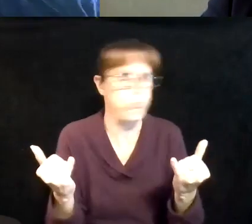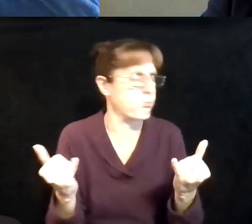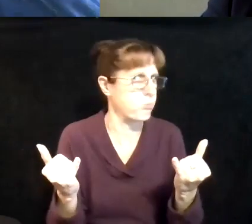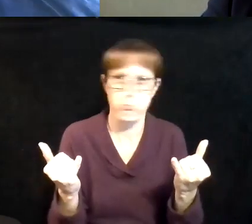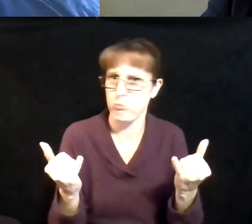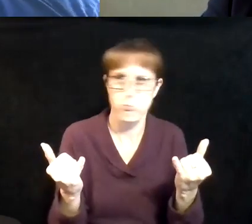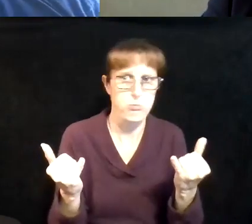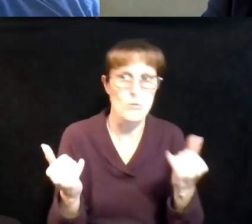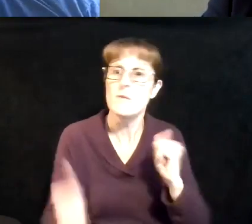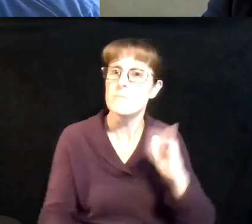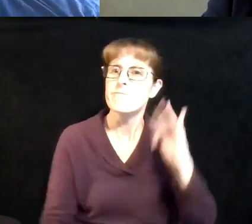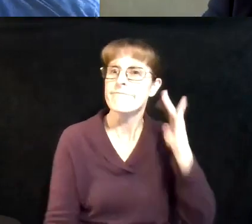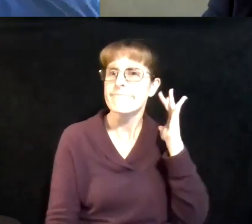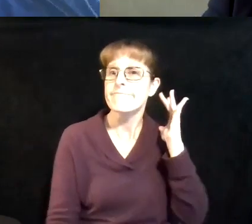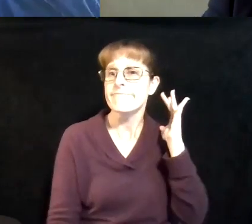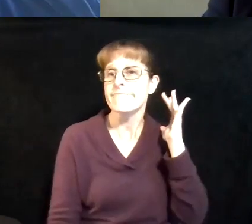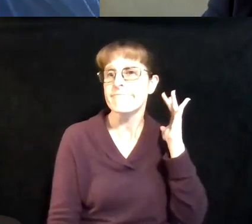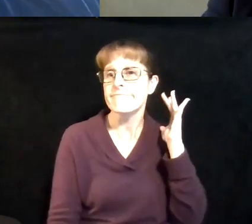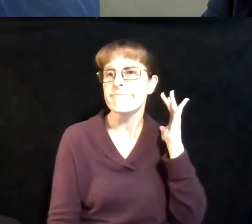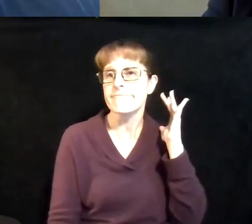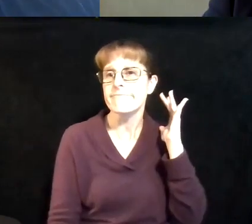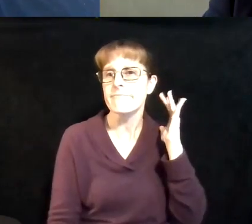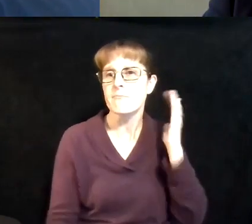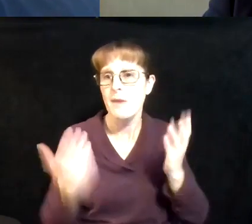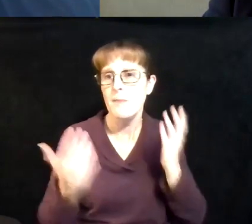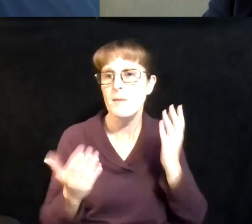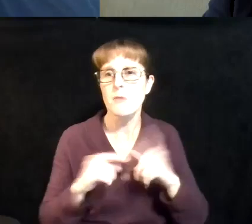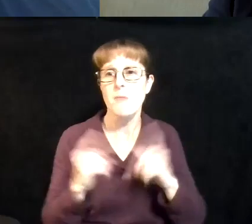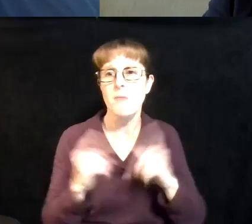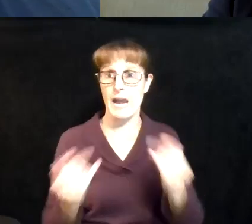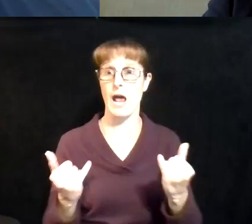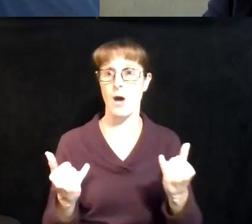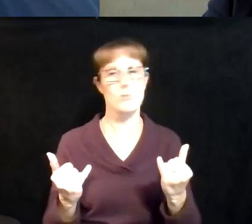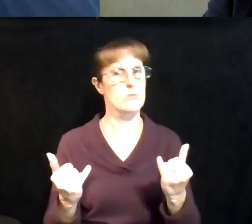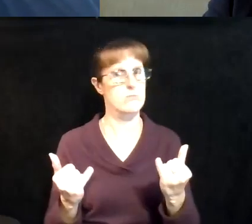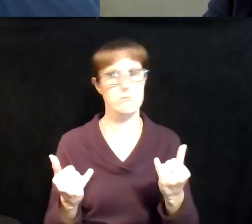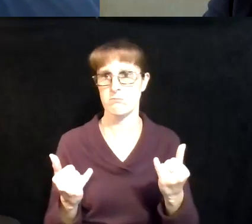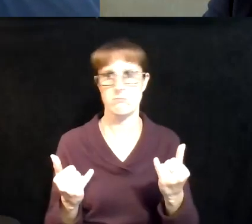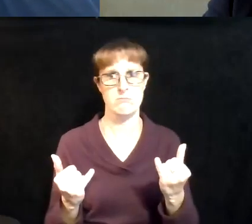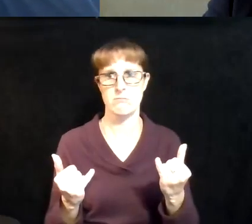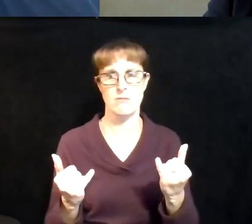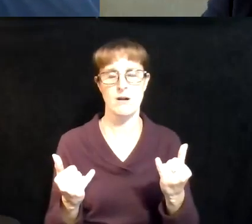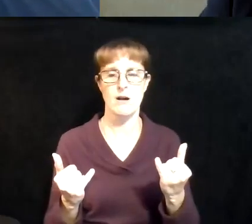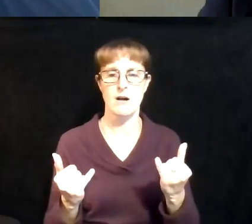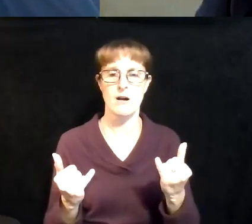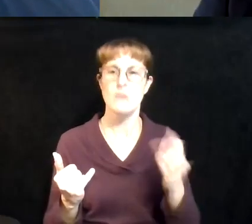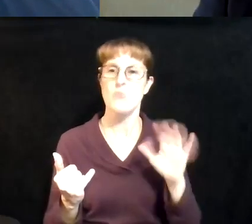I hope that we progress in the field,